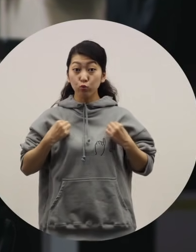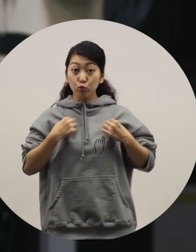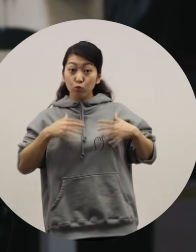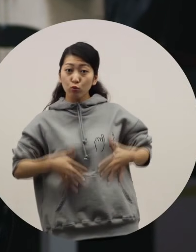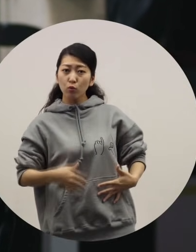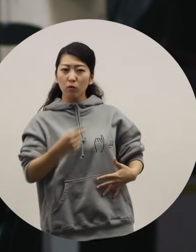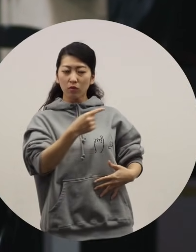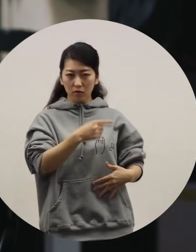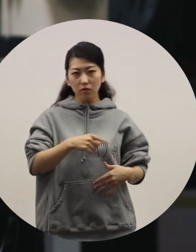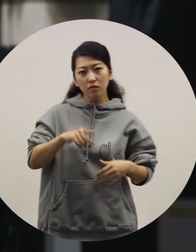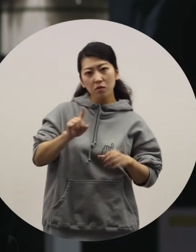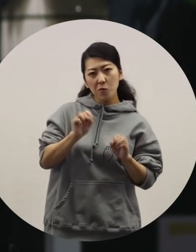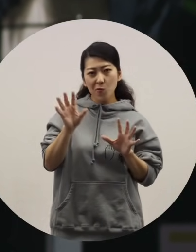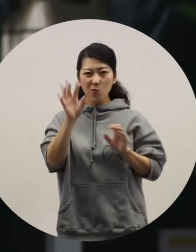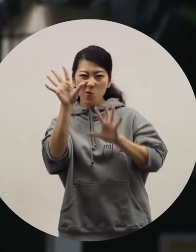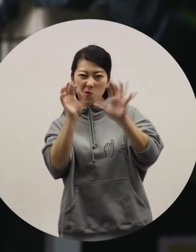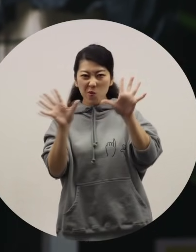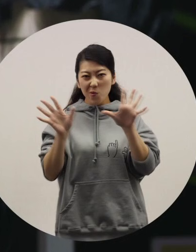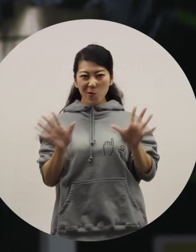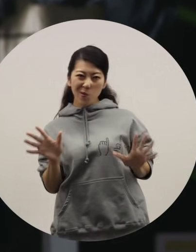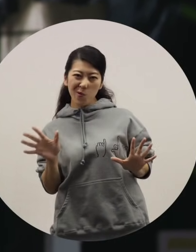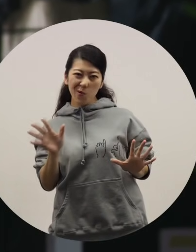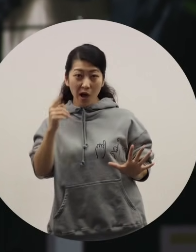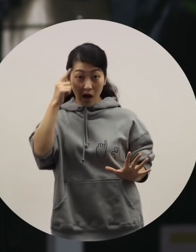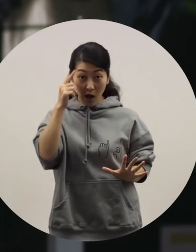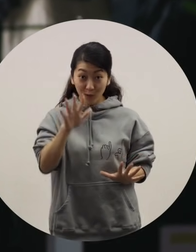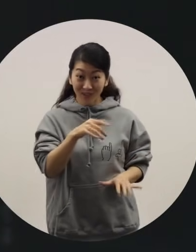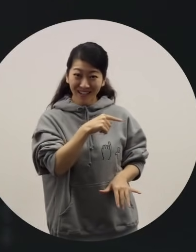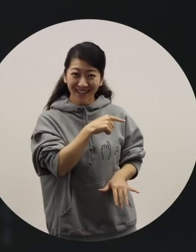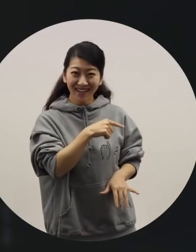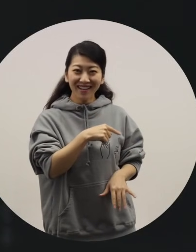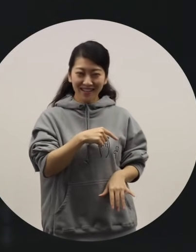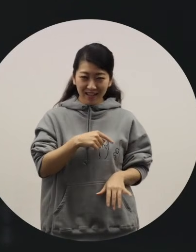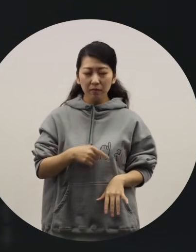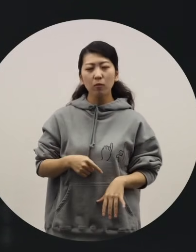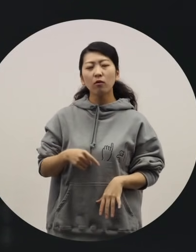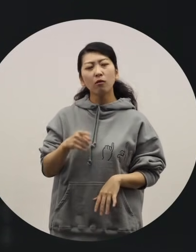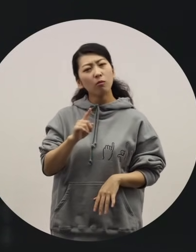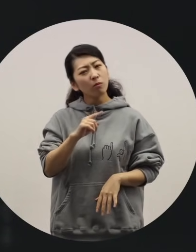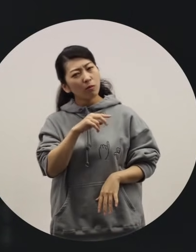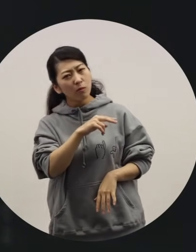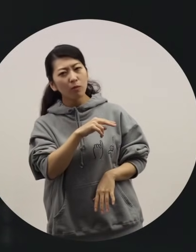I feel there is something psychedelic. Meanwhile,